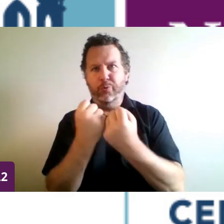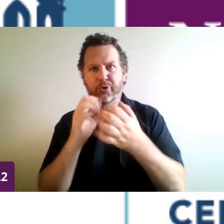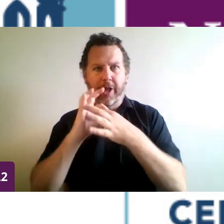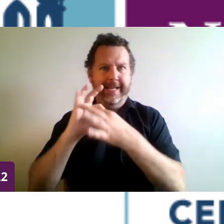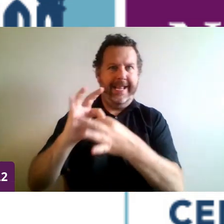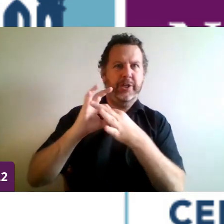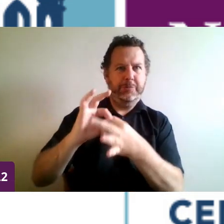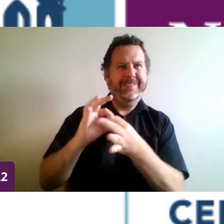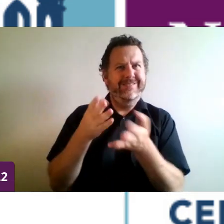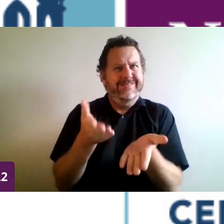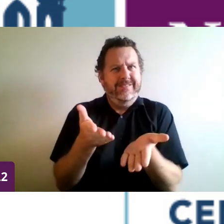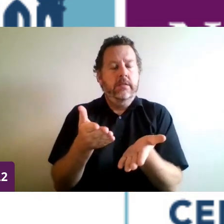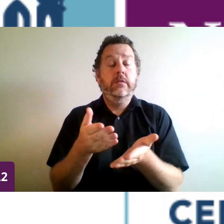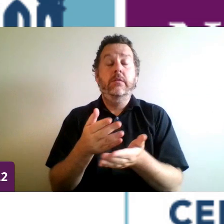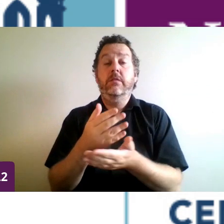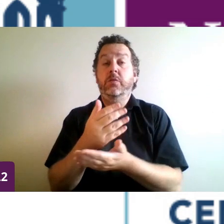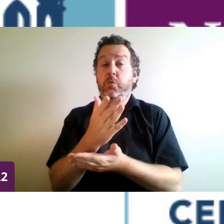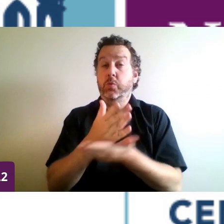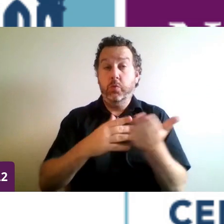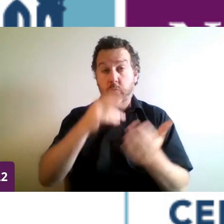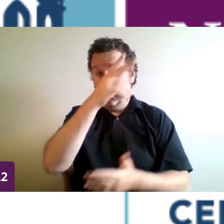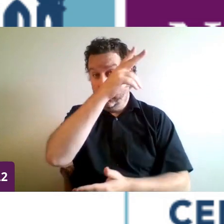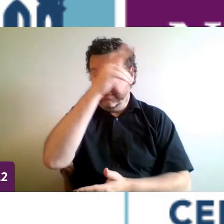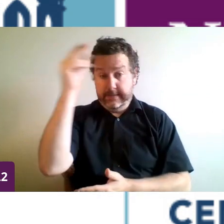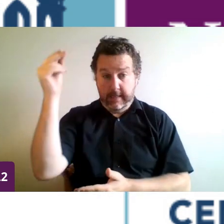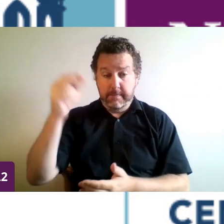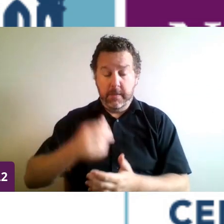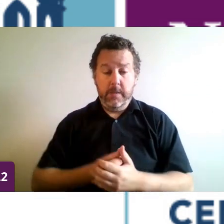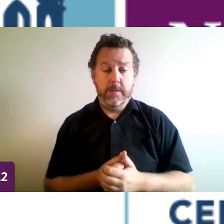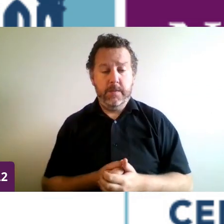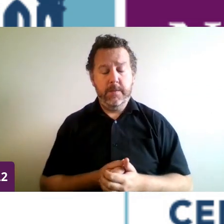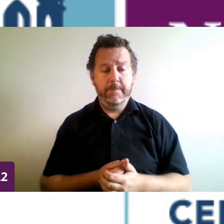the book and the film